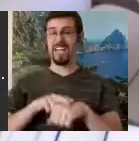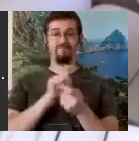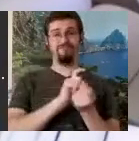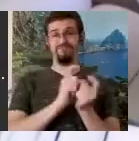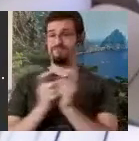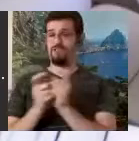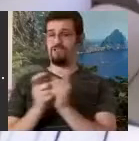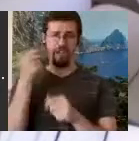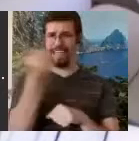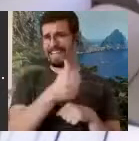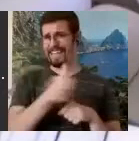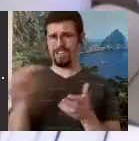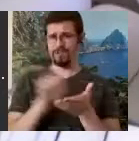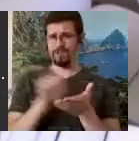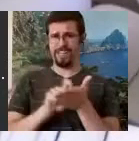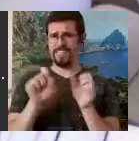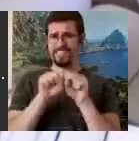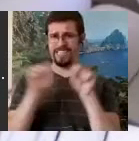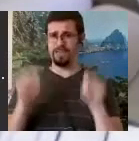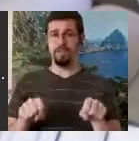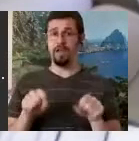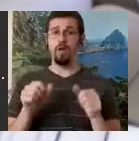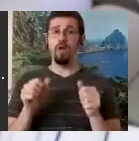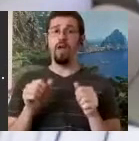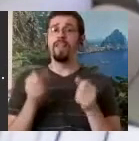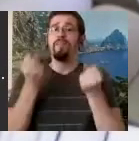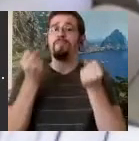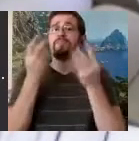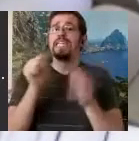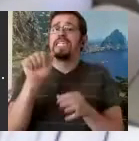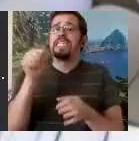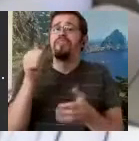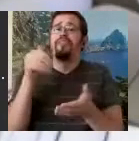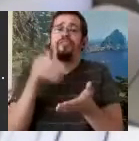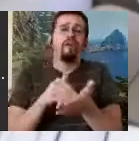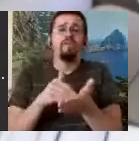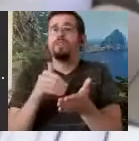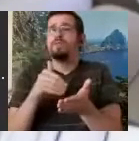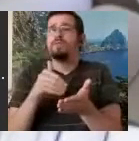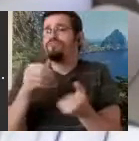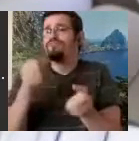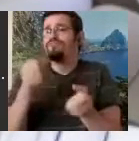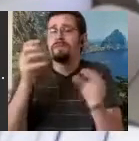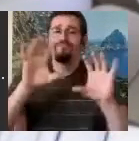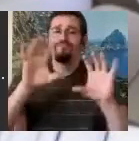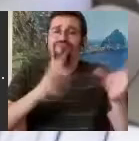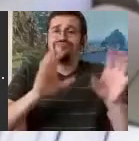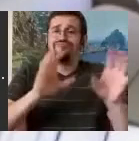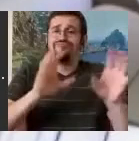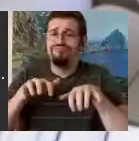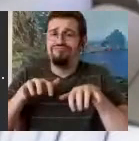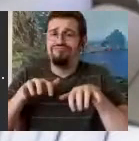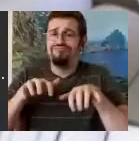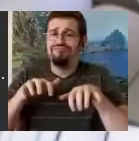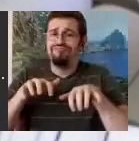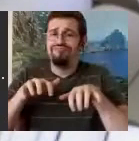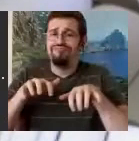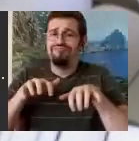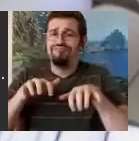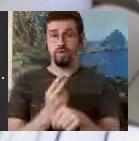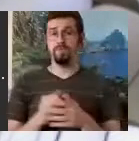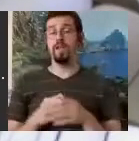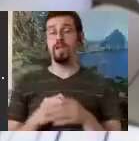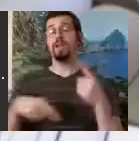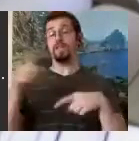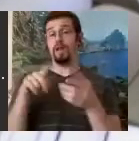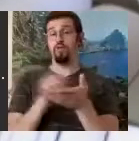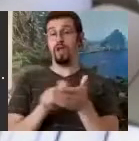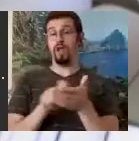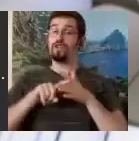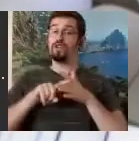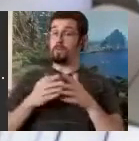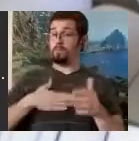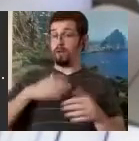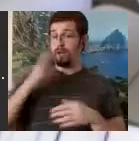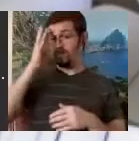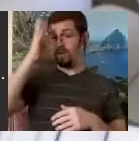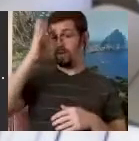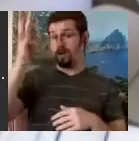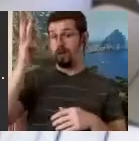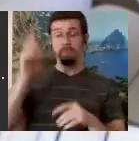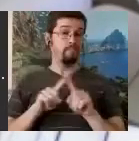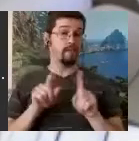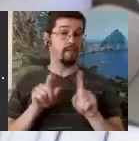So, SignWriting was originally my invention but it didn't just start there. I was born in